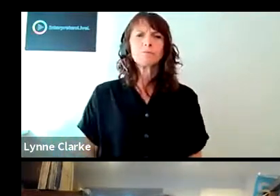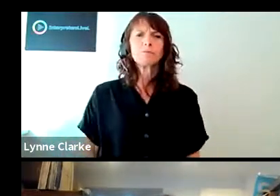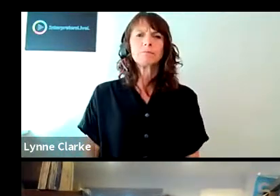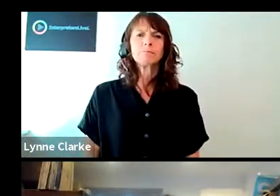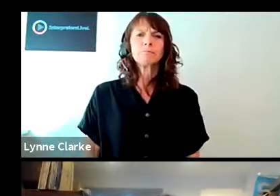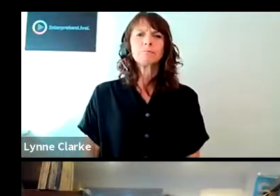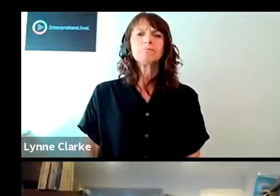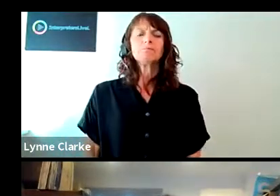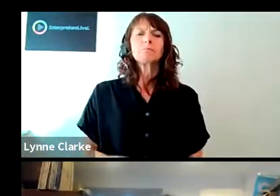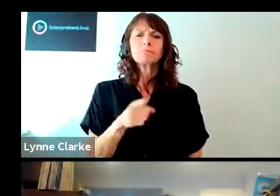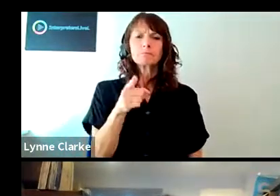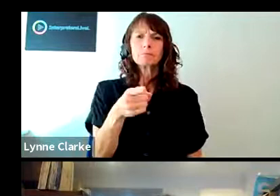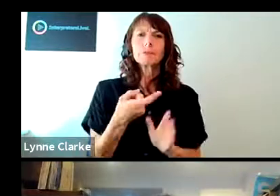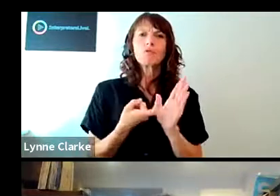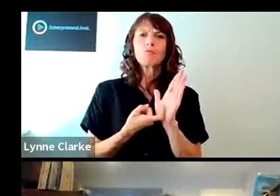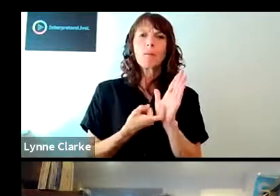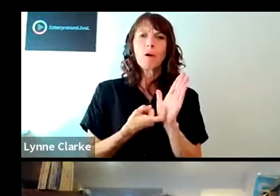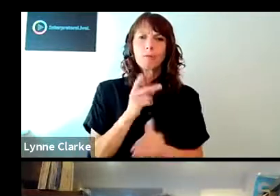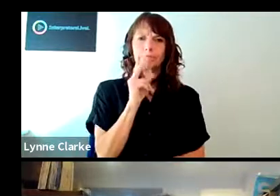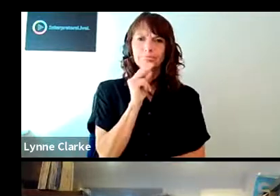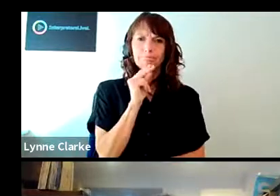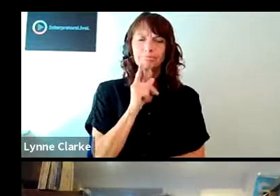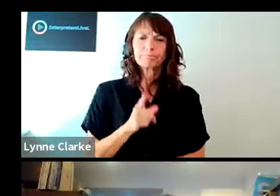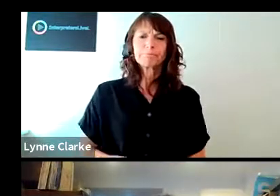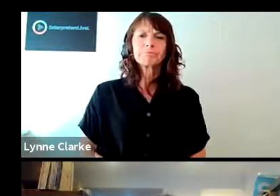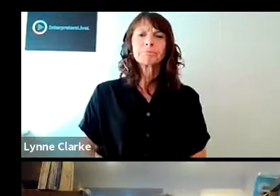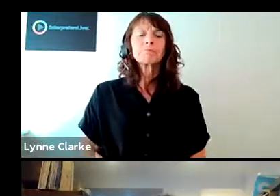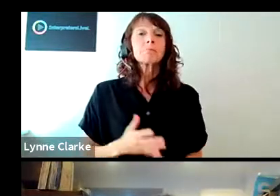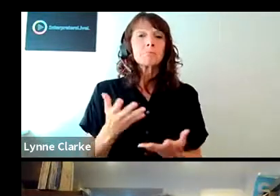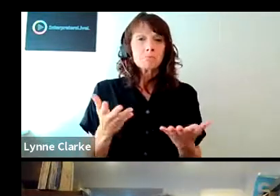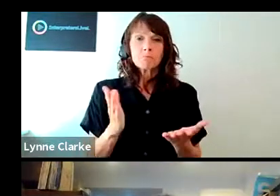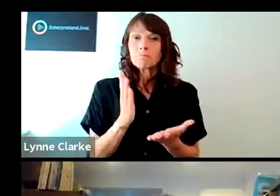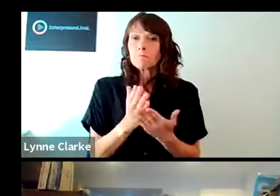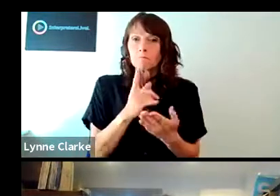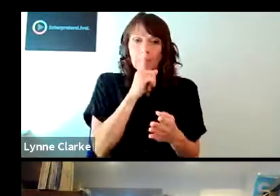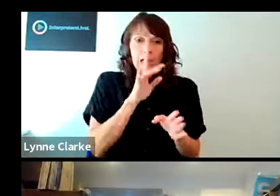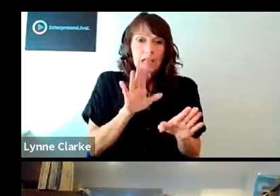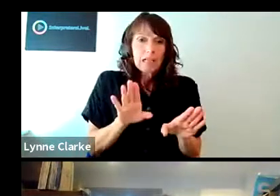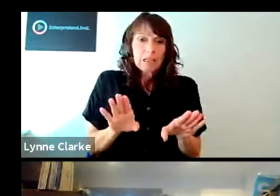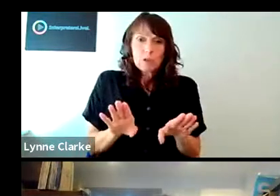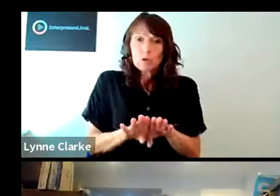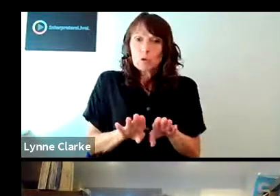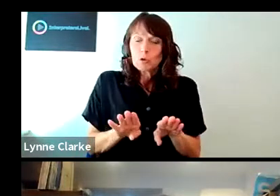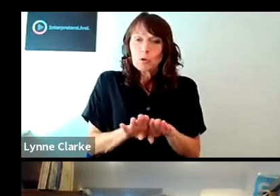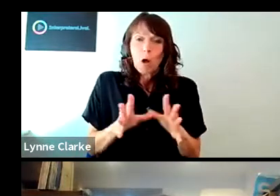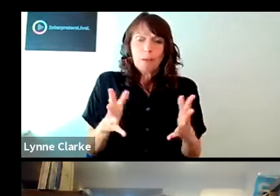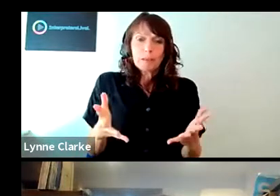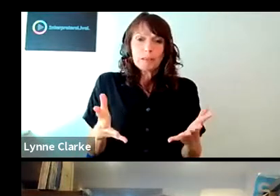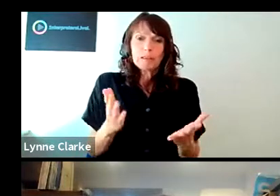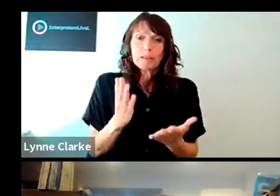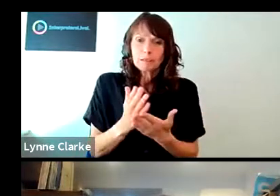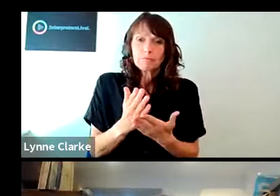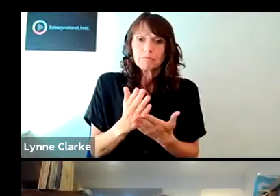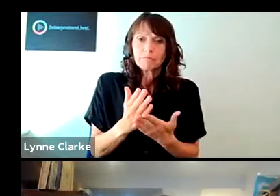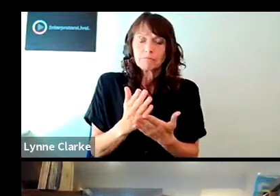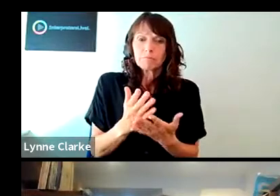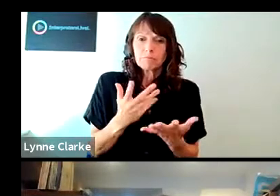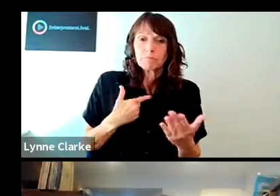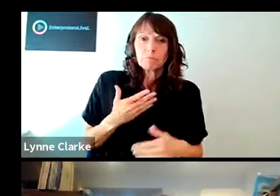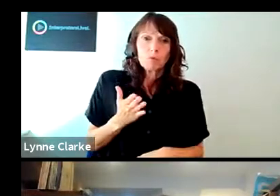Here, I think it's very common to see, actually I think is a law that you do go to a building,